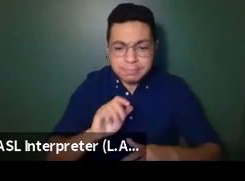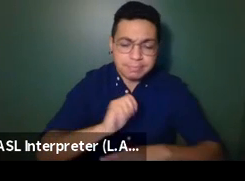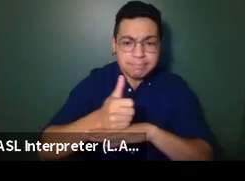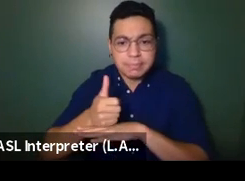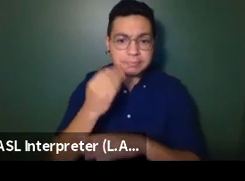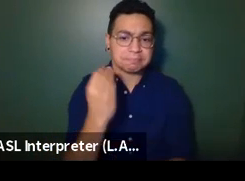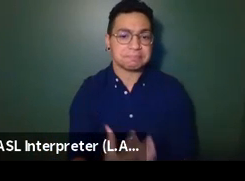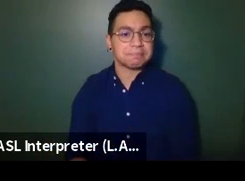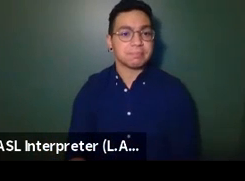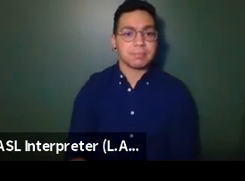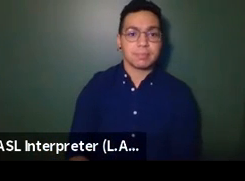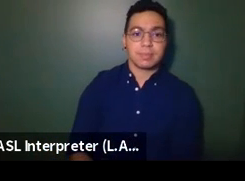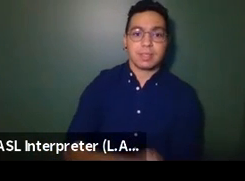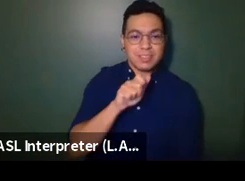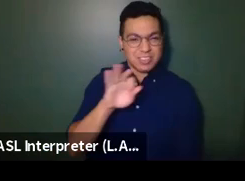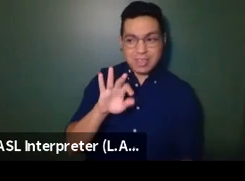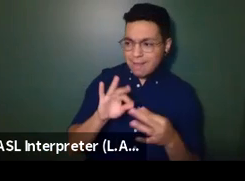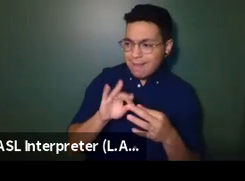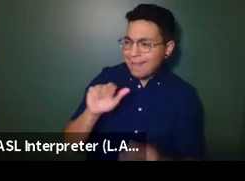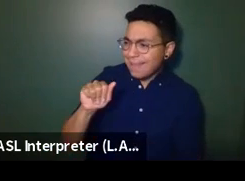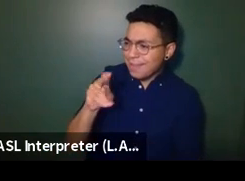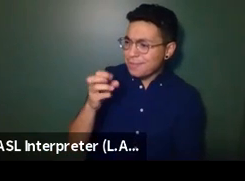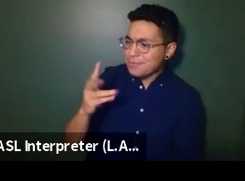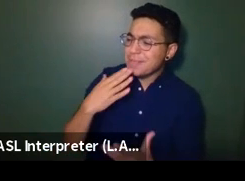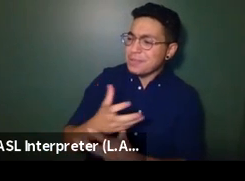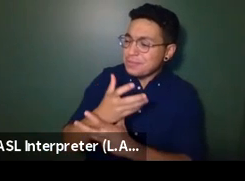Jeff Crawford: Andrew, thank you so much for doing this. I love seeing the data come in.